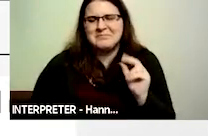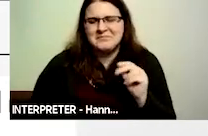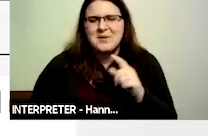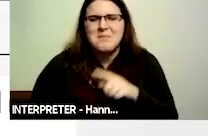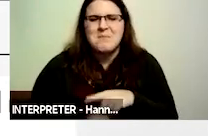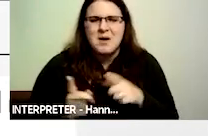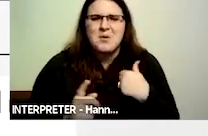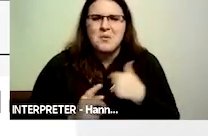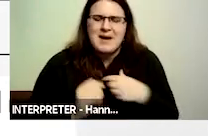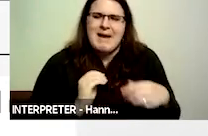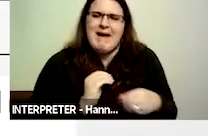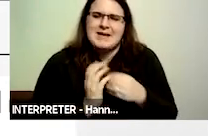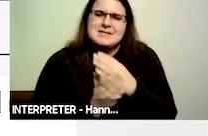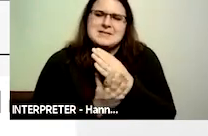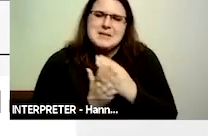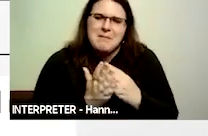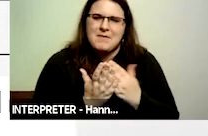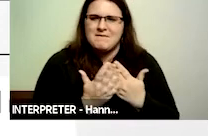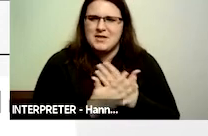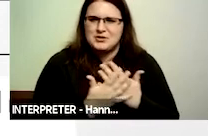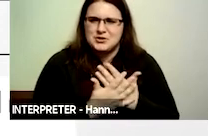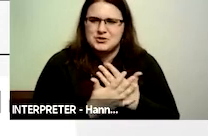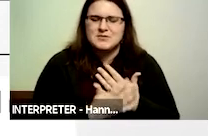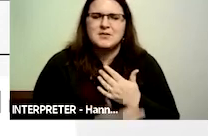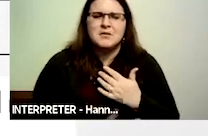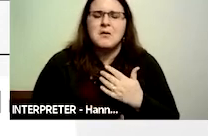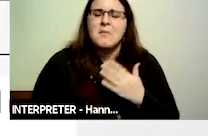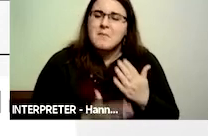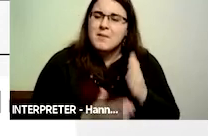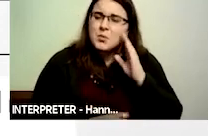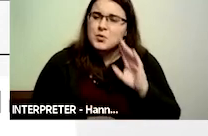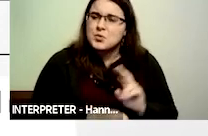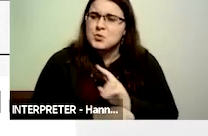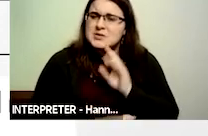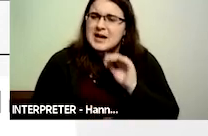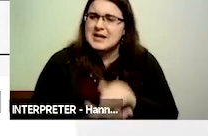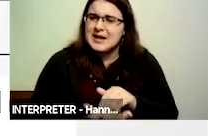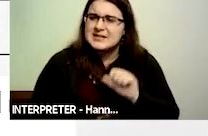Ben Woelk: Probably worth revisiting it, but we'll need to get a little bit better with what we do with it.